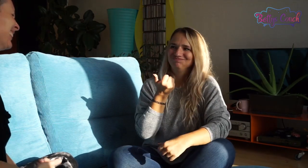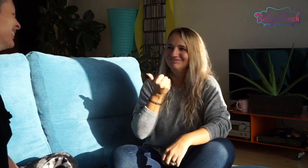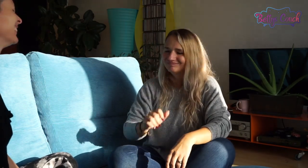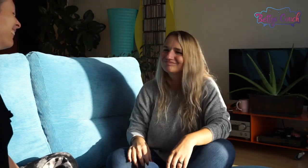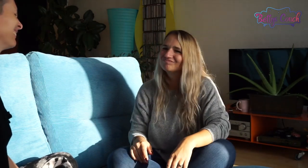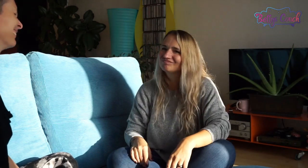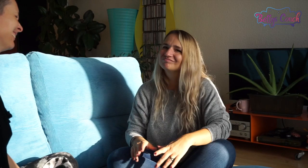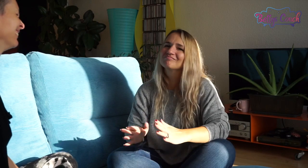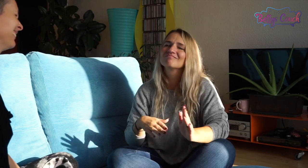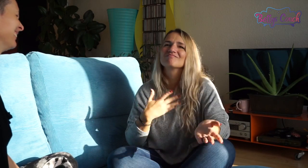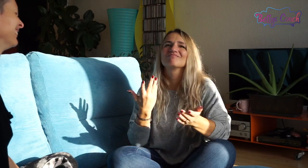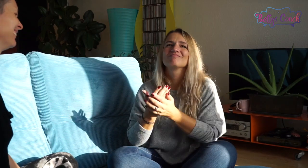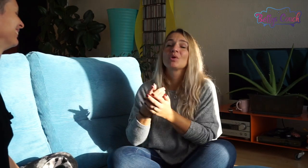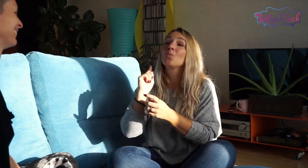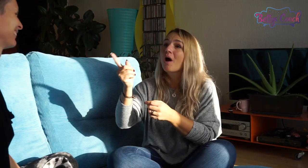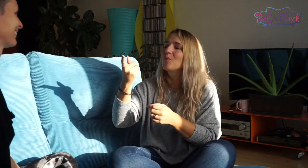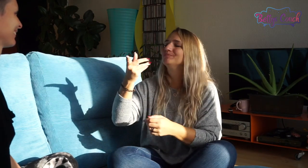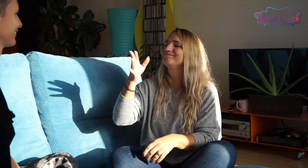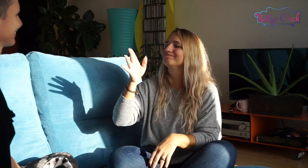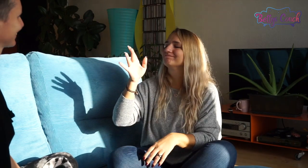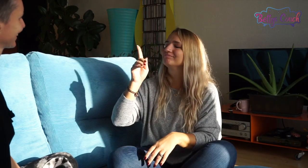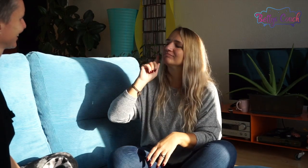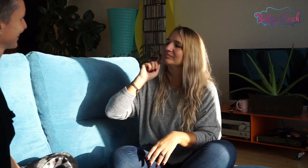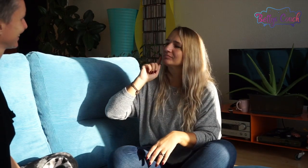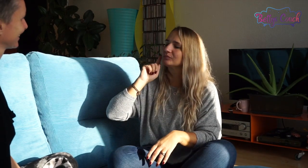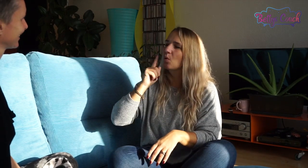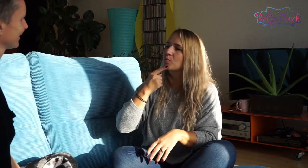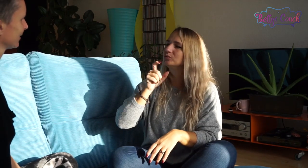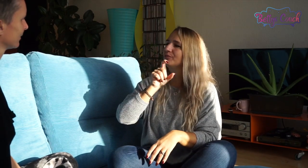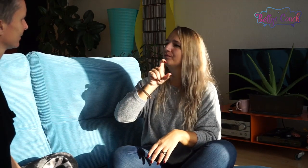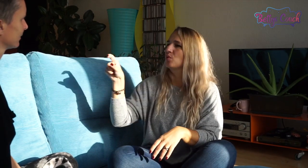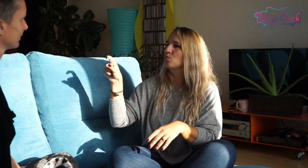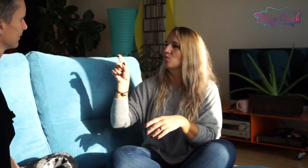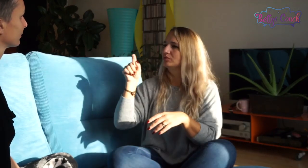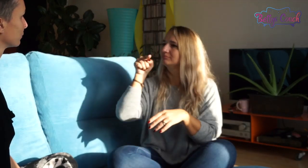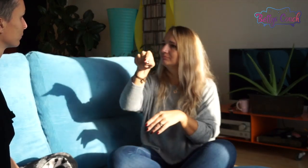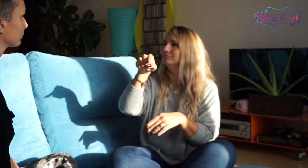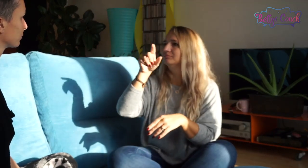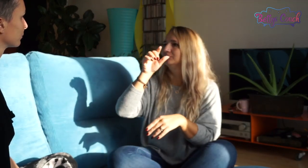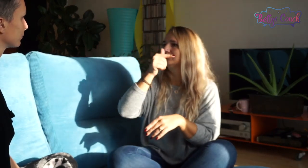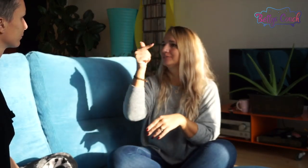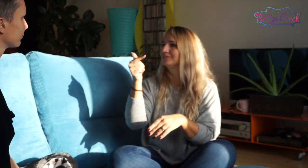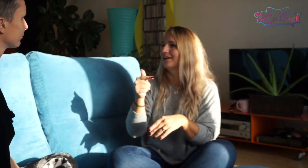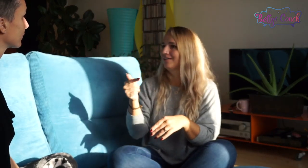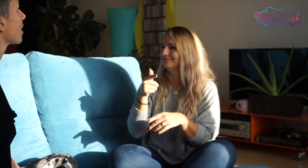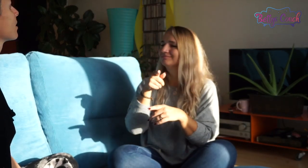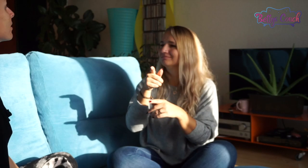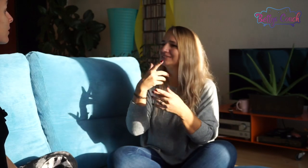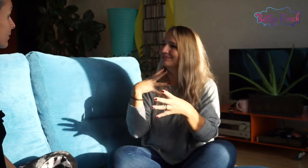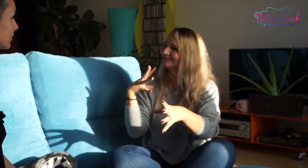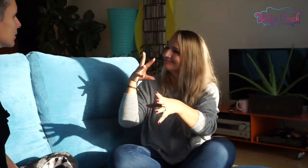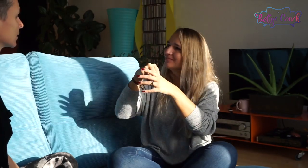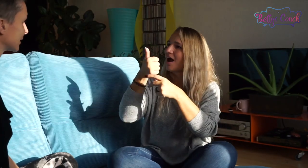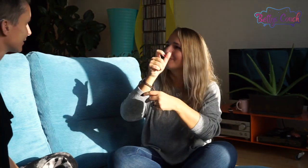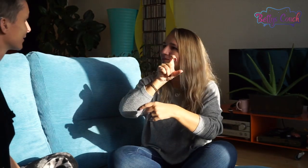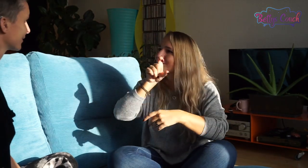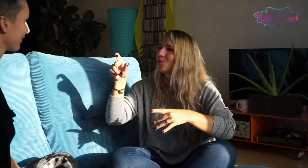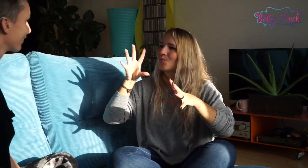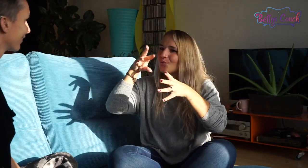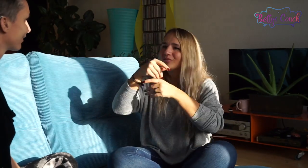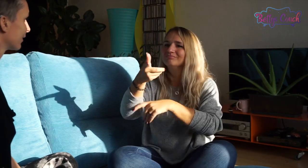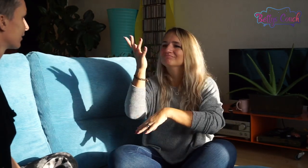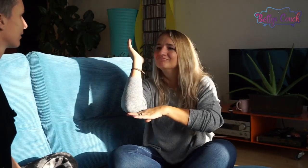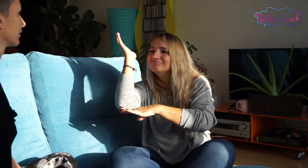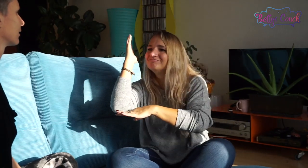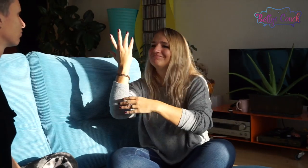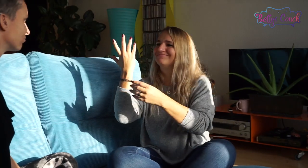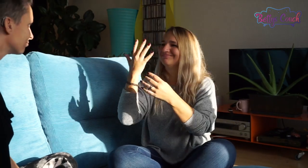The Deaf Week in Tanzania was a great experience. I attend lectures for a week & was right in the middle.